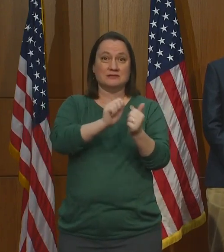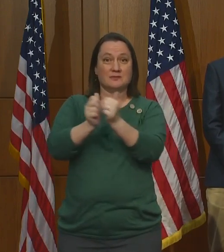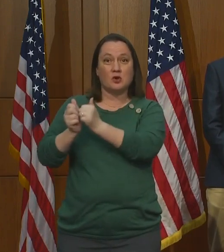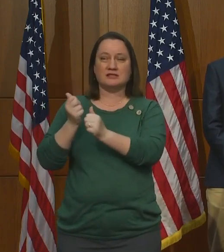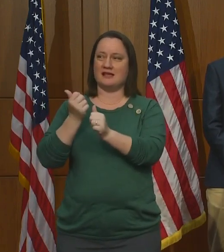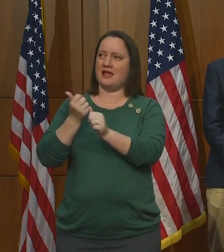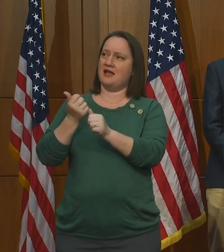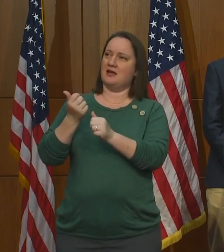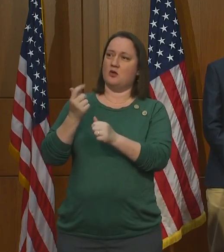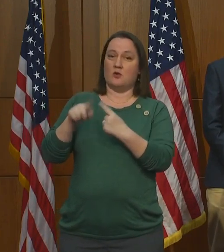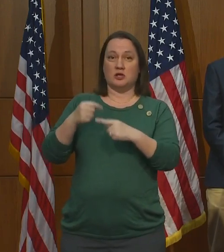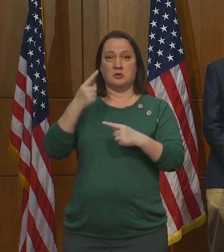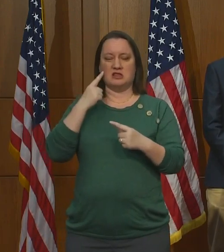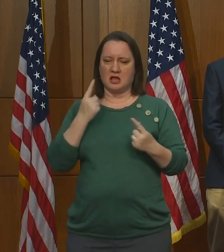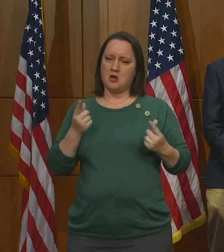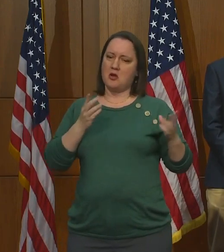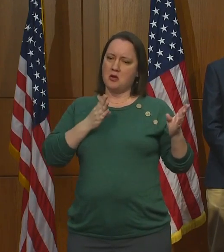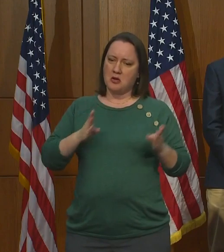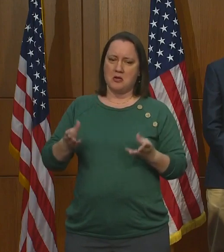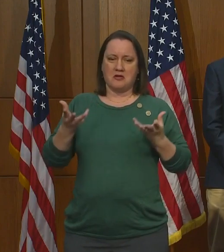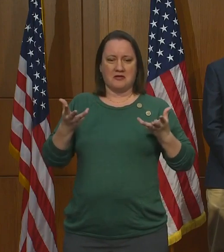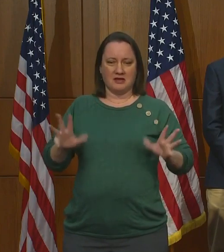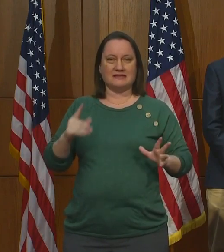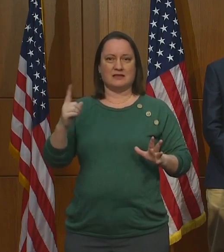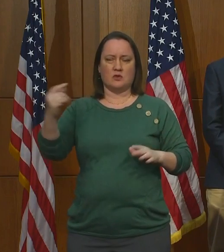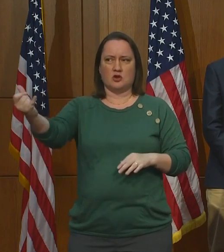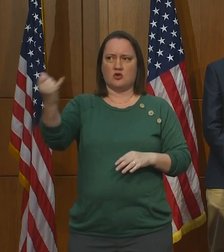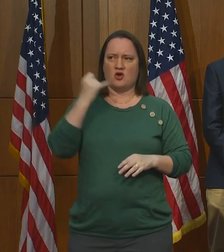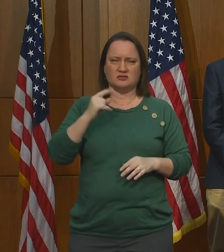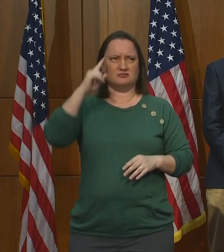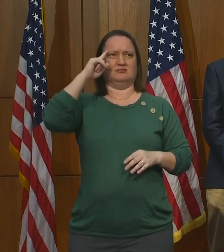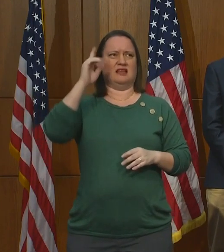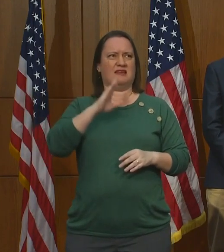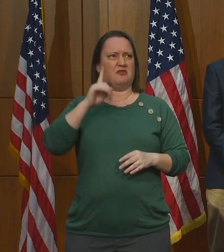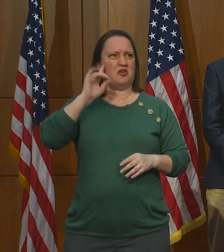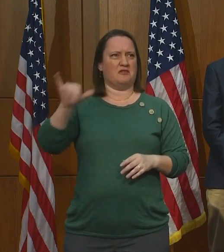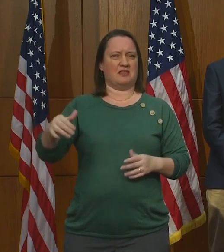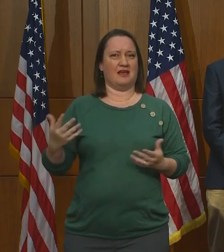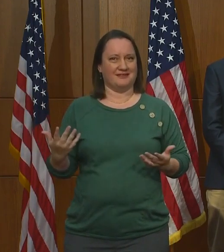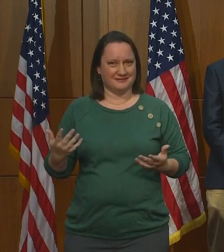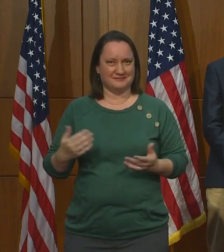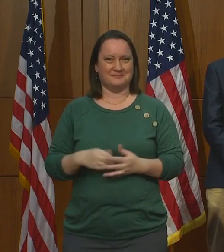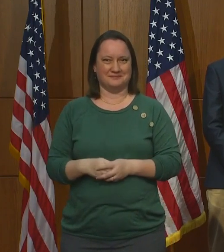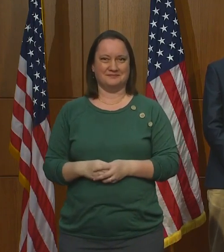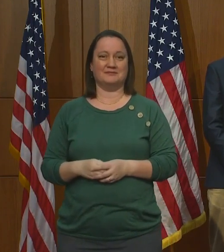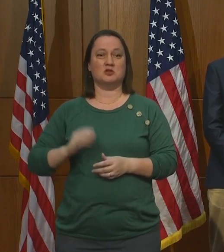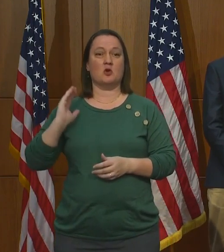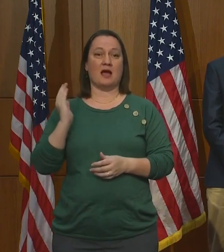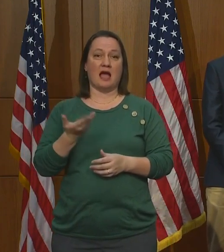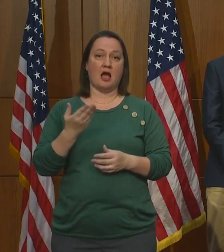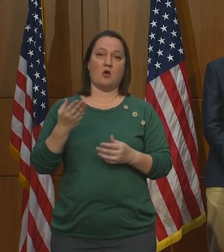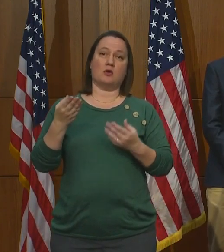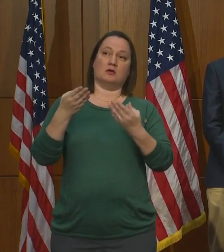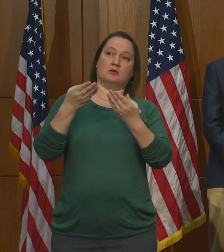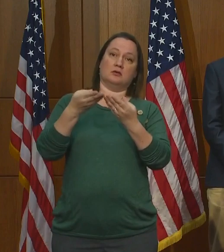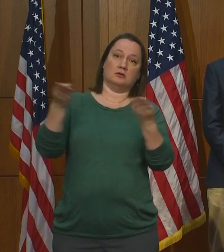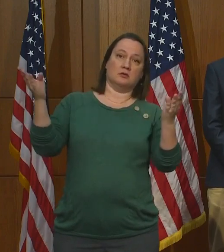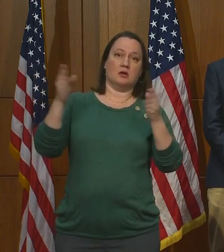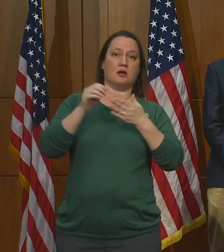IS A- THERE'S A LOT OF SPORTS OUT THERE AND EVERY DAY WHEN YOU THINK YOU KIND OF HAVE EVERYTHING FIGURED OUT SOMEONE CALLED WITH THE NEW SITUATION